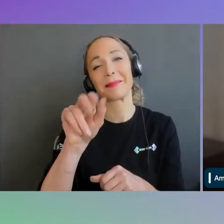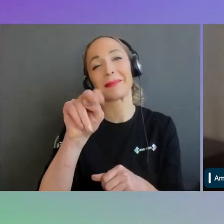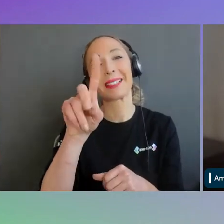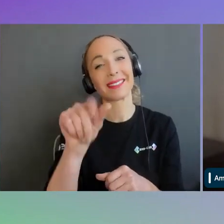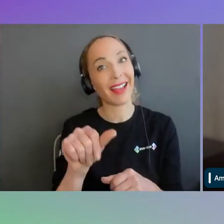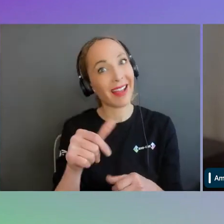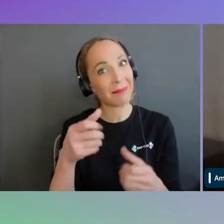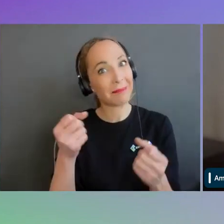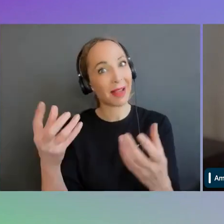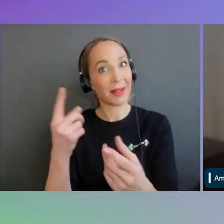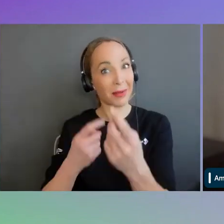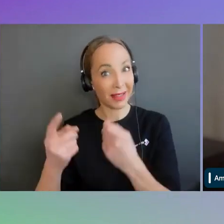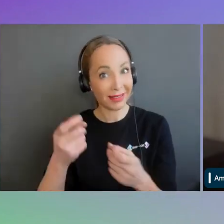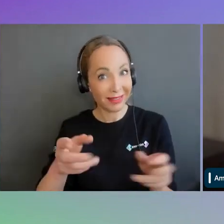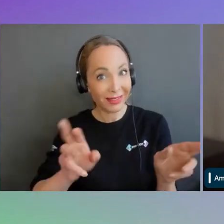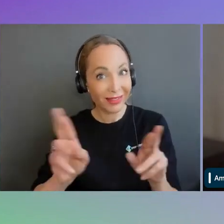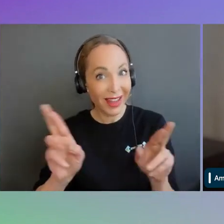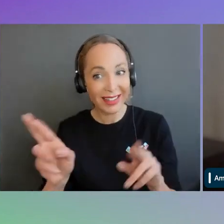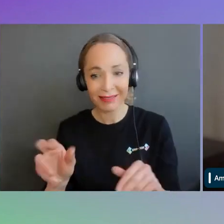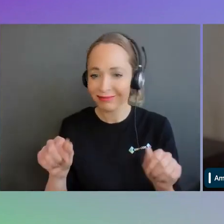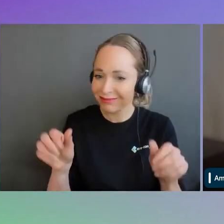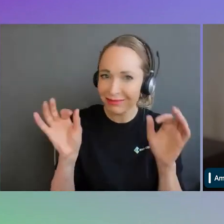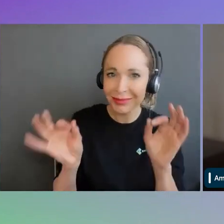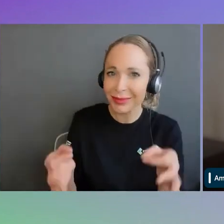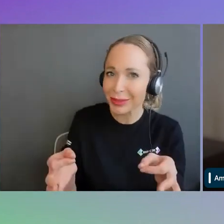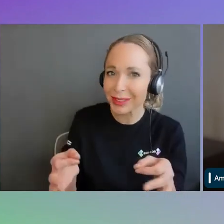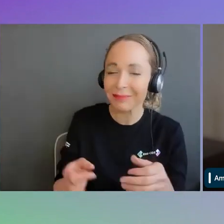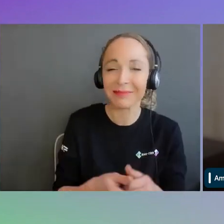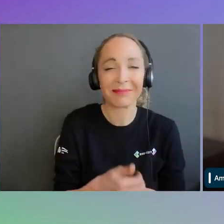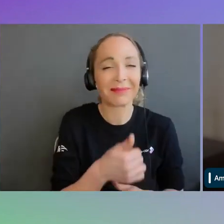ready. Absolutely. Um, cool. Uh, I'm gonna go with this one